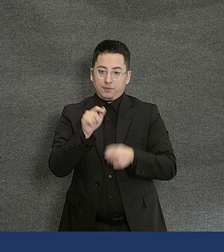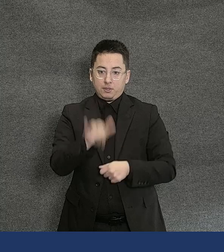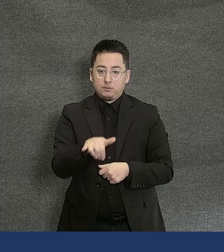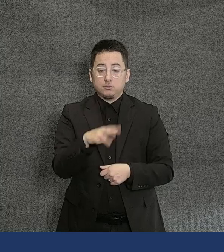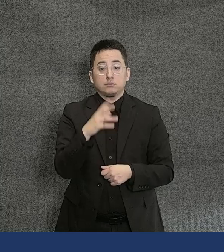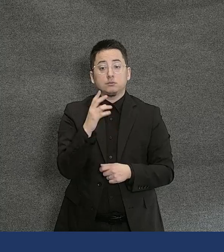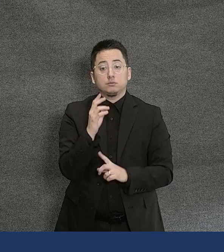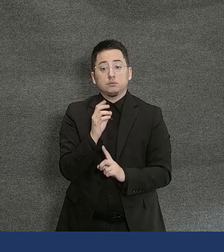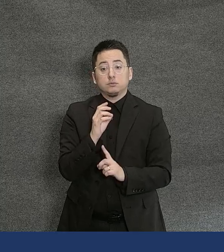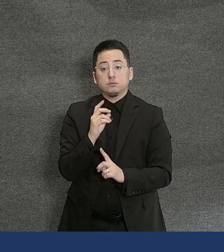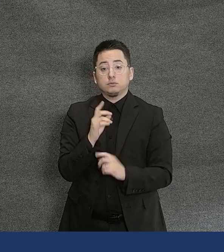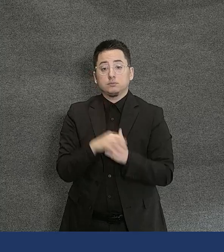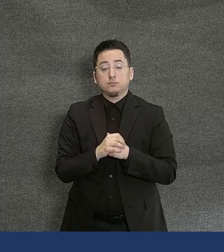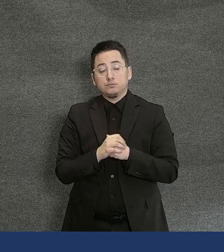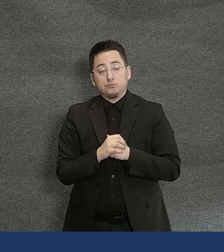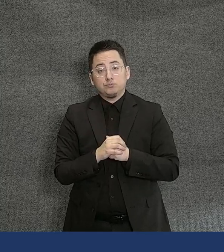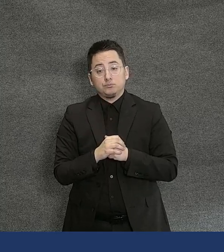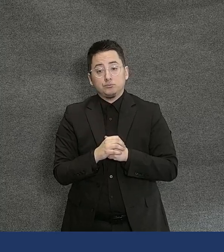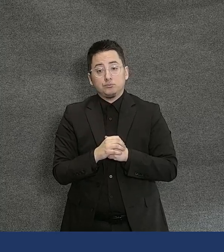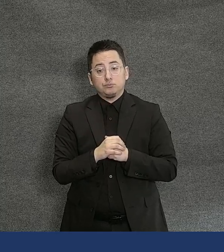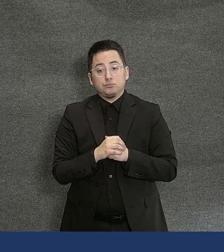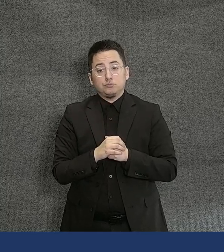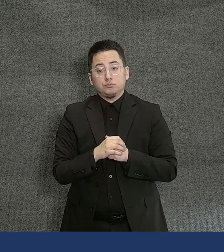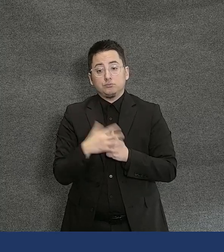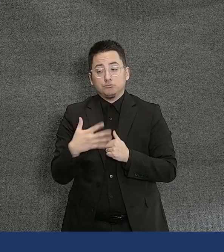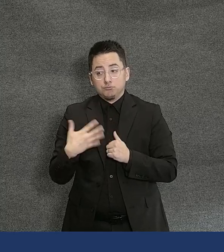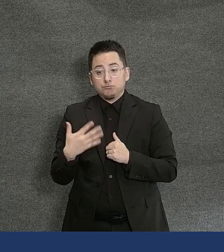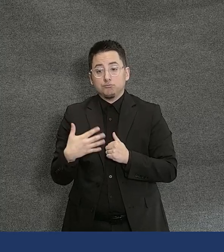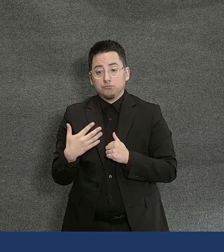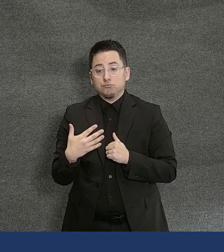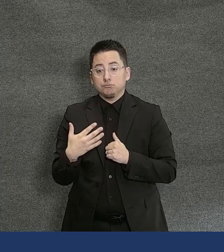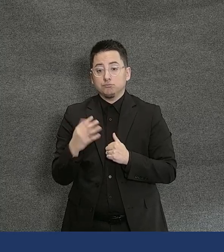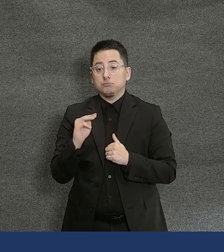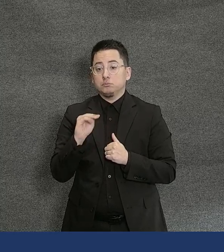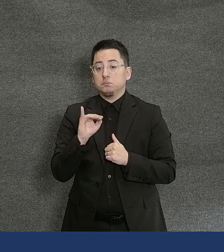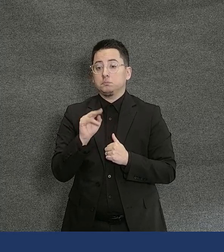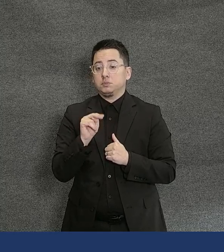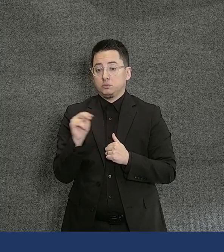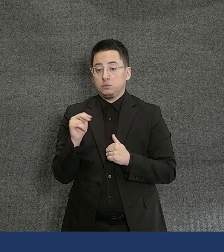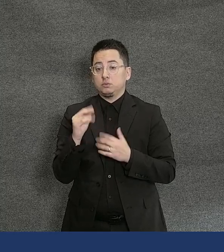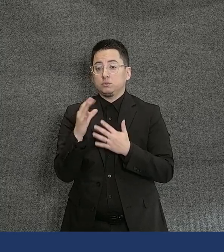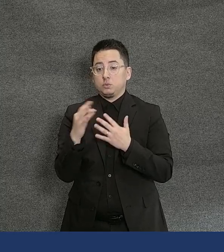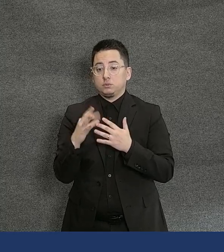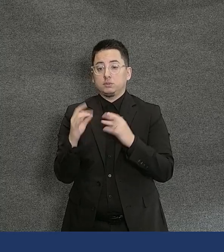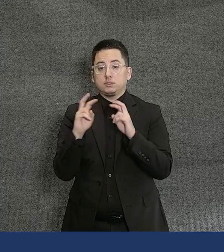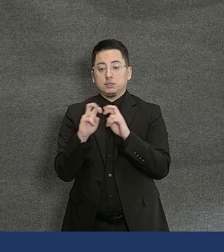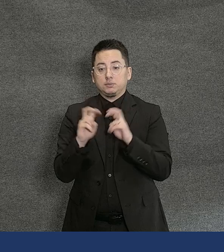We're working on making sure that MnCHOICES assessments are not getting in the way of people who need these services.